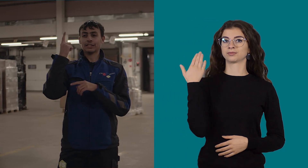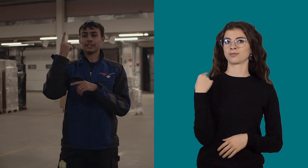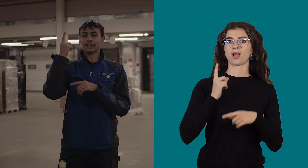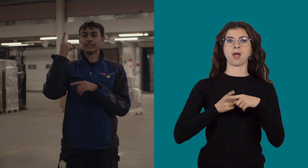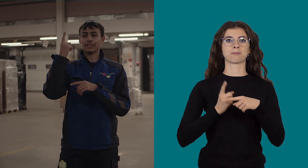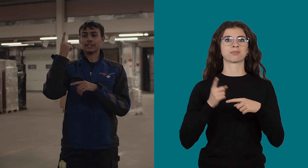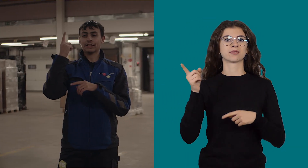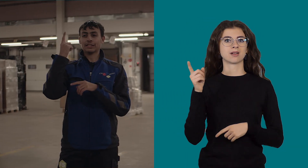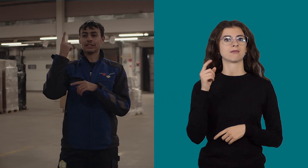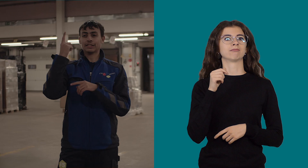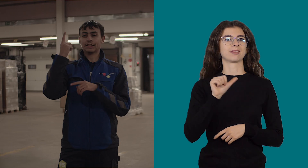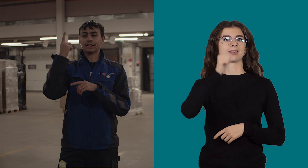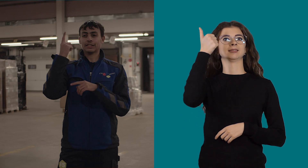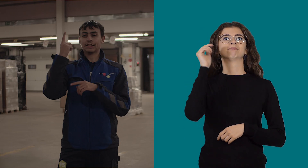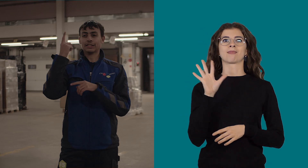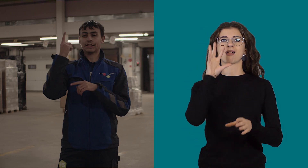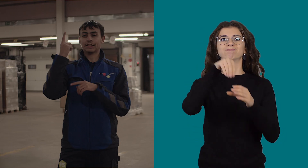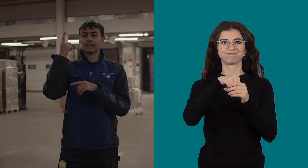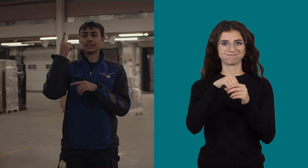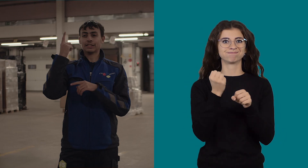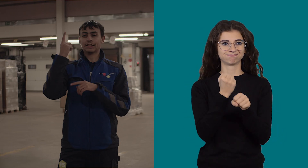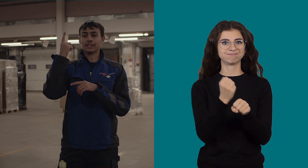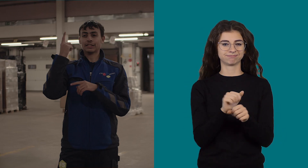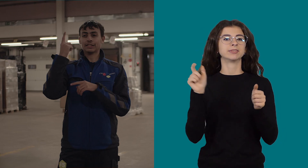Last April was Younes' first time here.